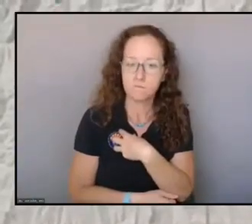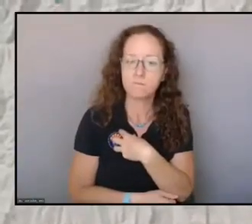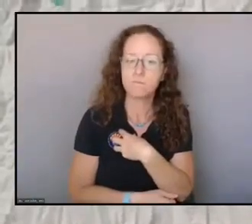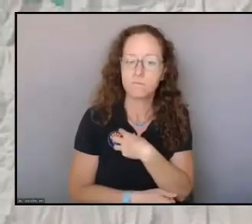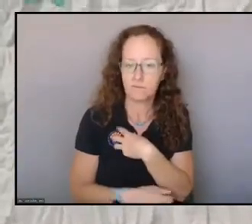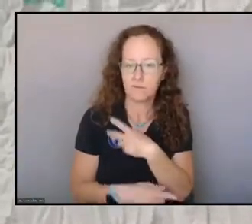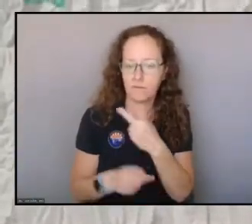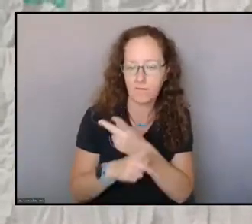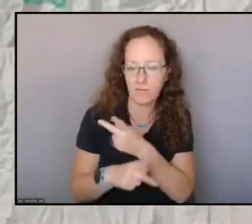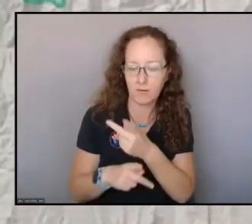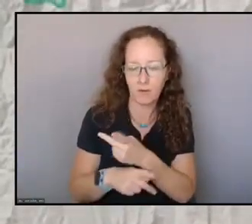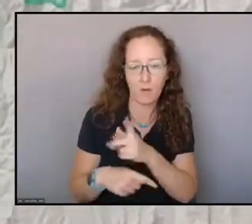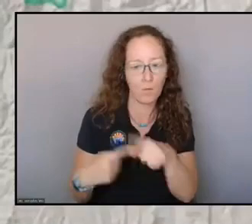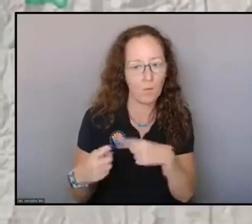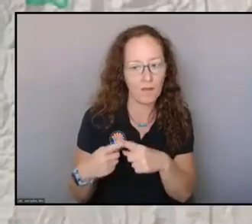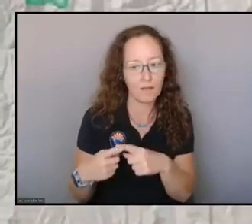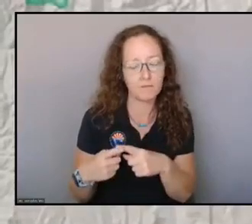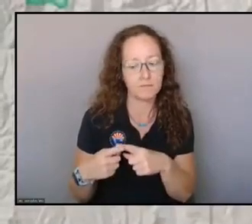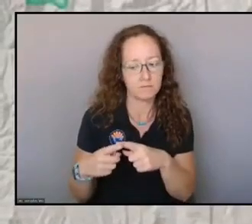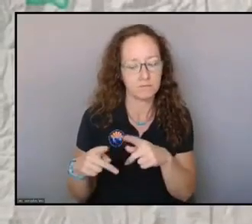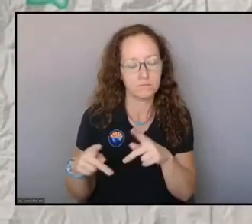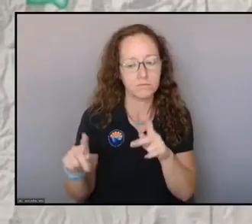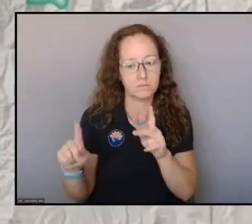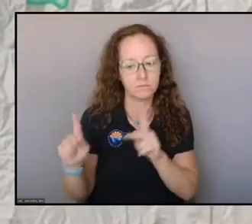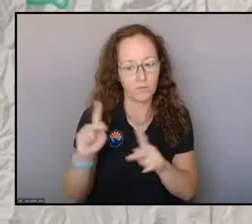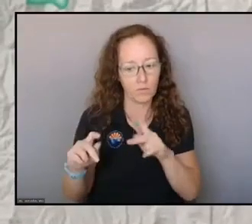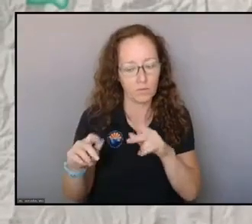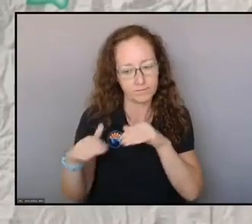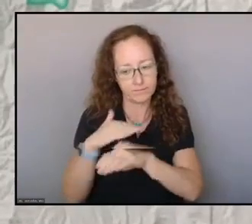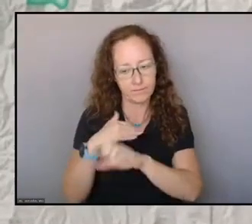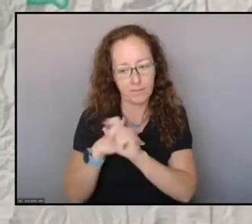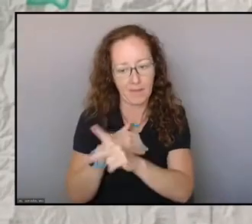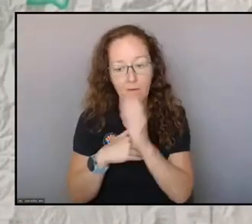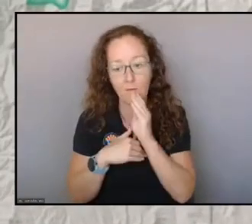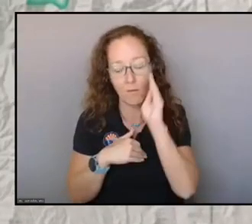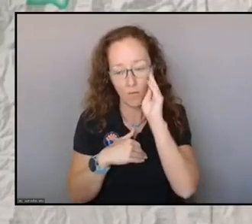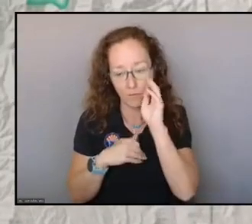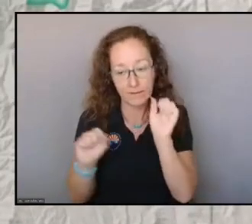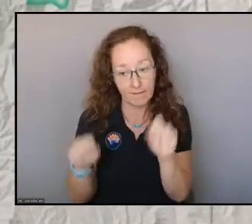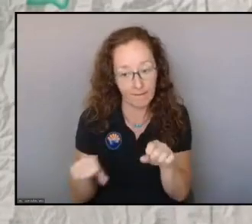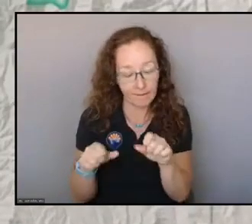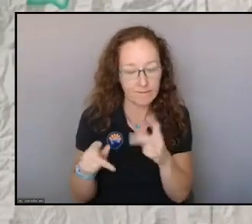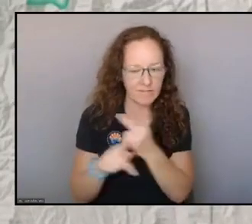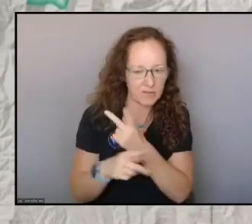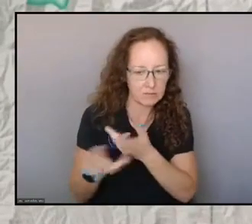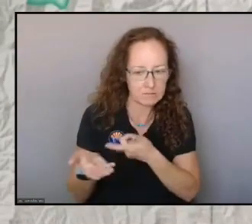INTO THE RESIDENTS BS AS WE GAIN MORE CONTAINMENT AND SECURITY ON THOSE CONTROL LINES.